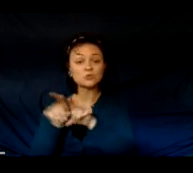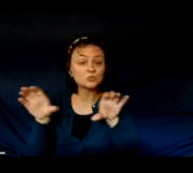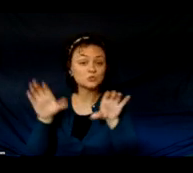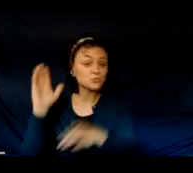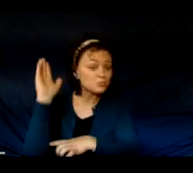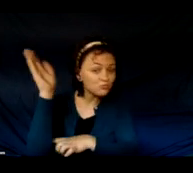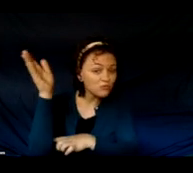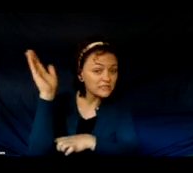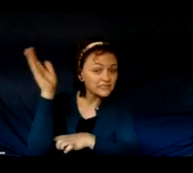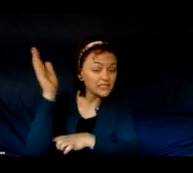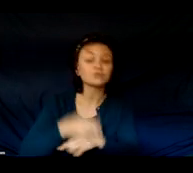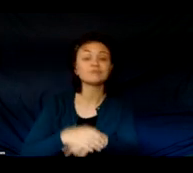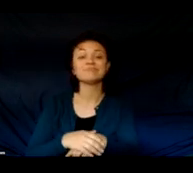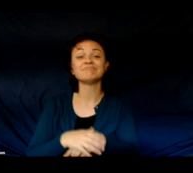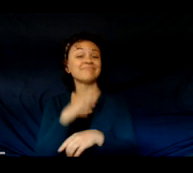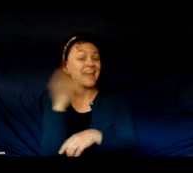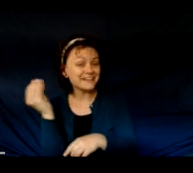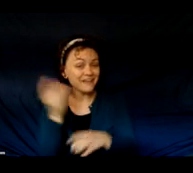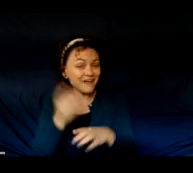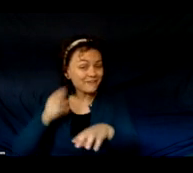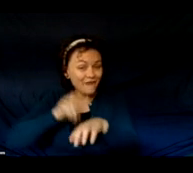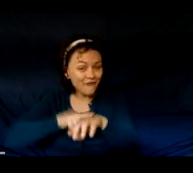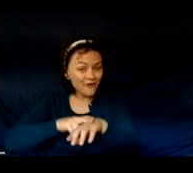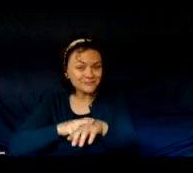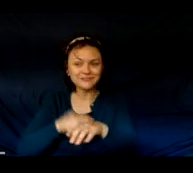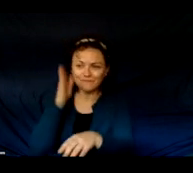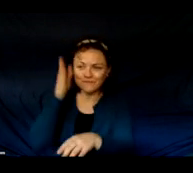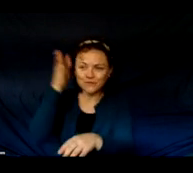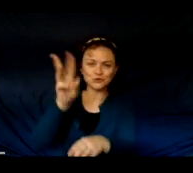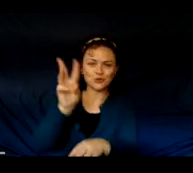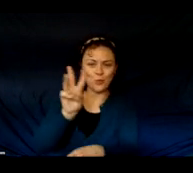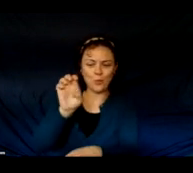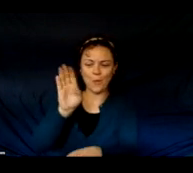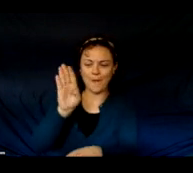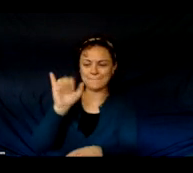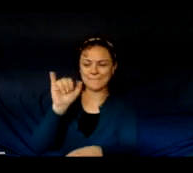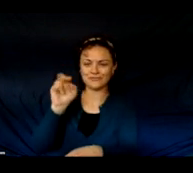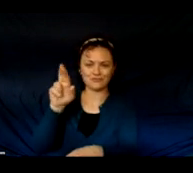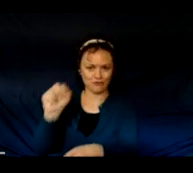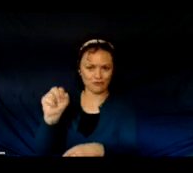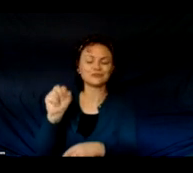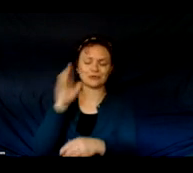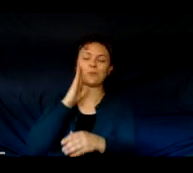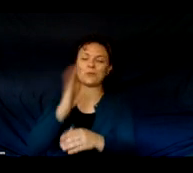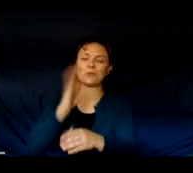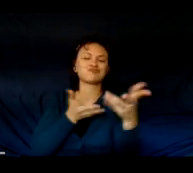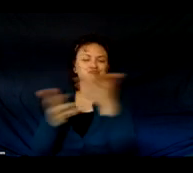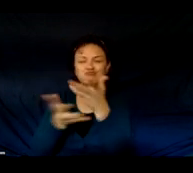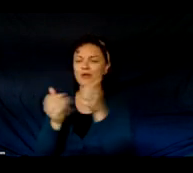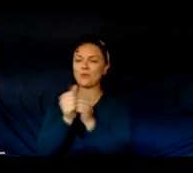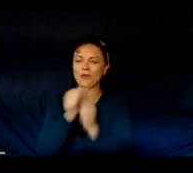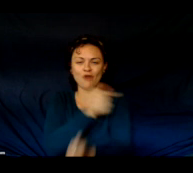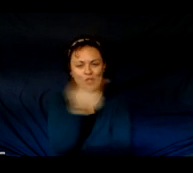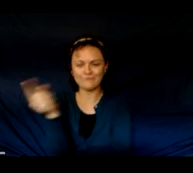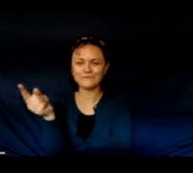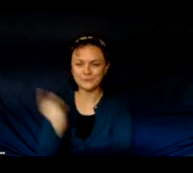engaging with you all through future webinars. Our engagement with the community is